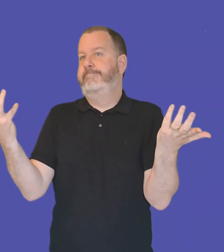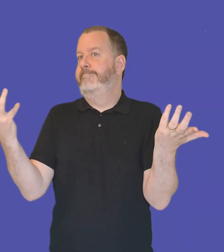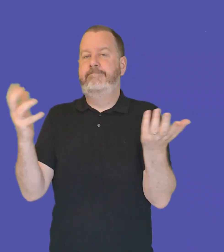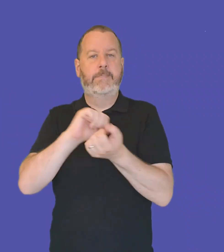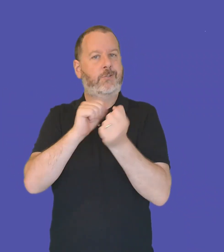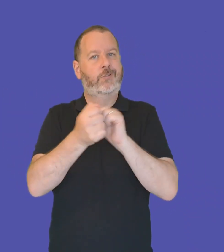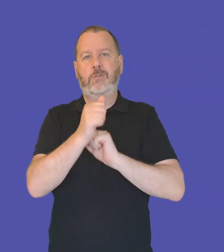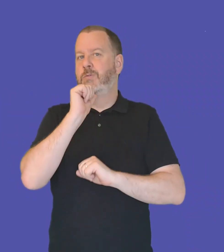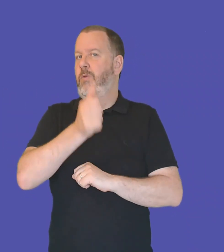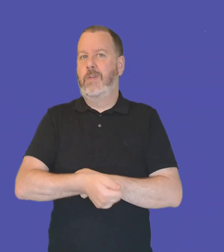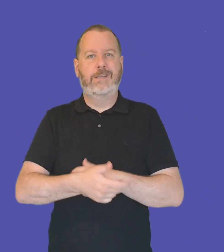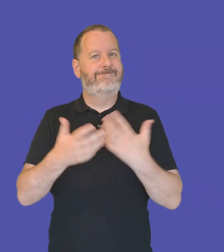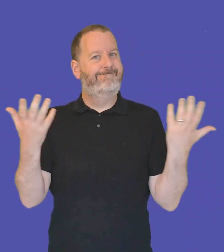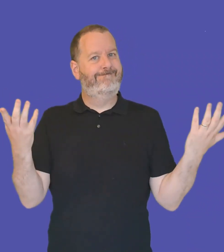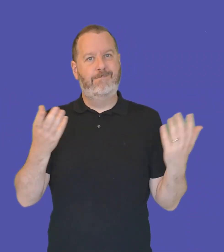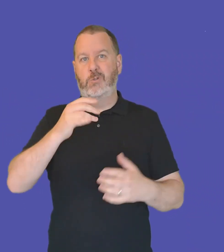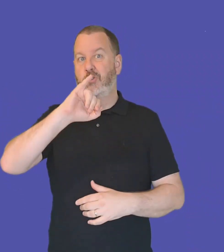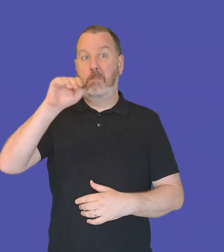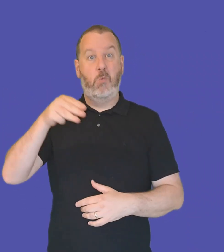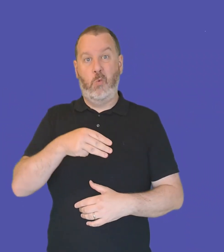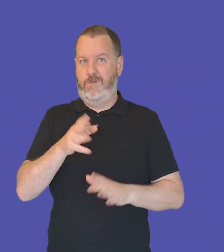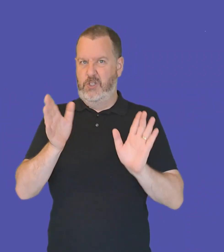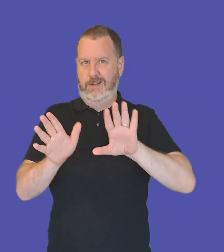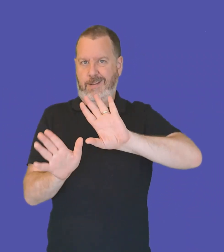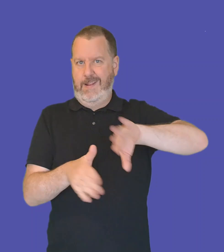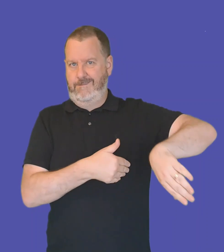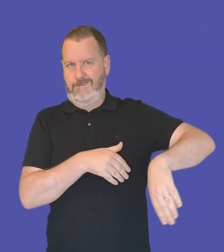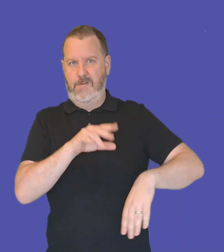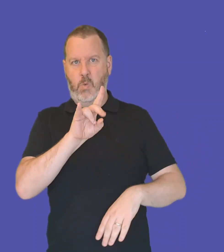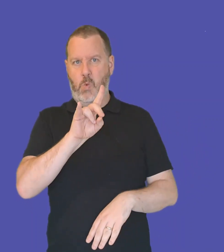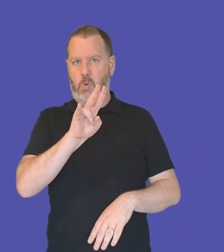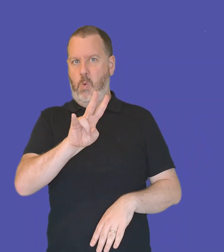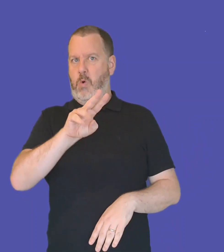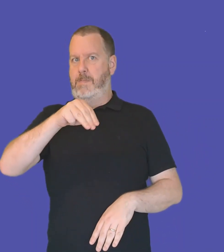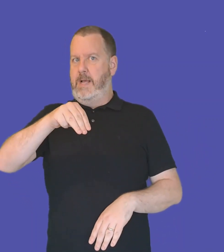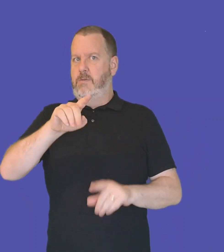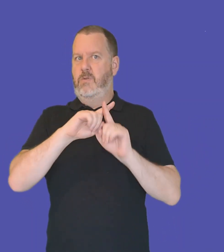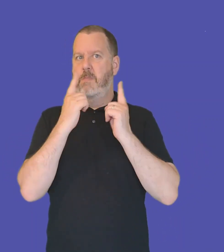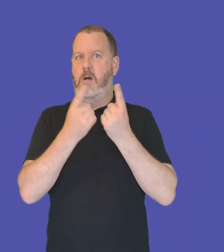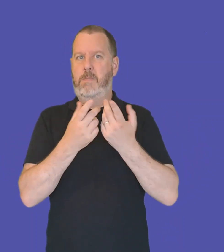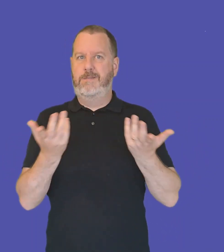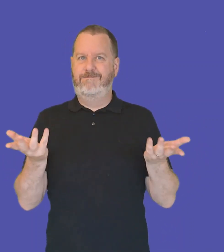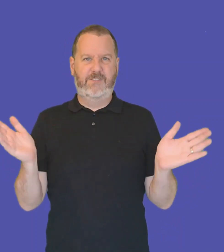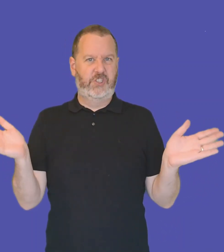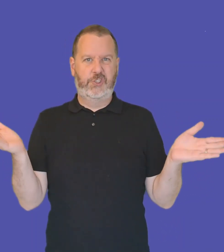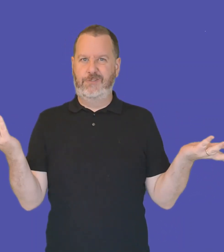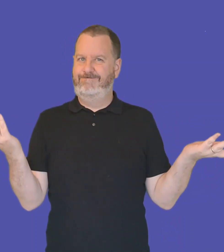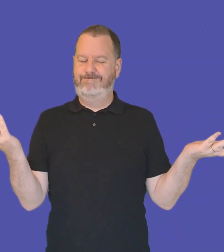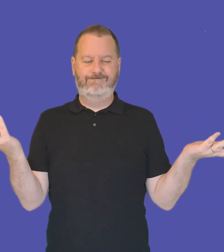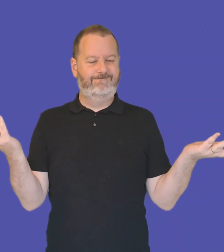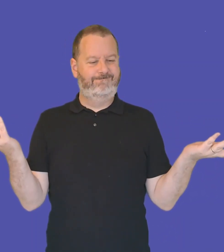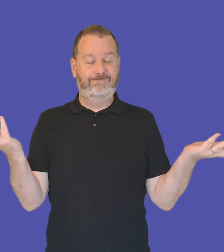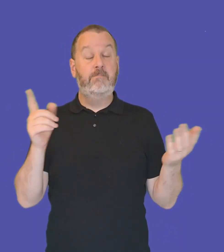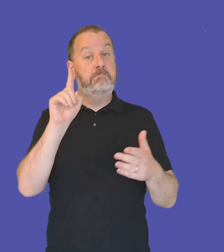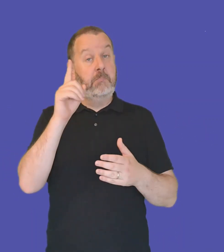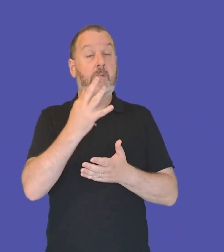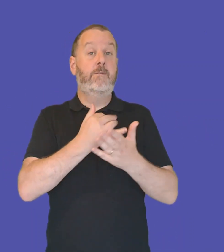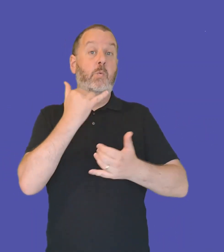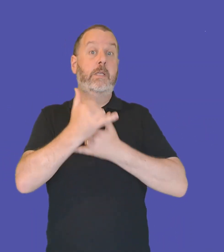John Moore left the employ of the Quartermaster's Office.